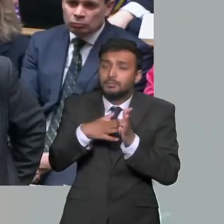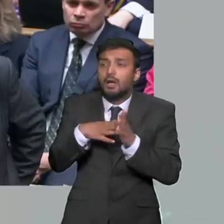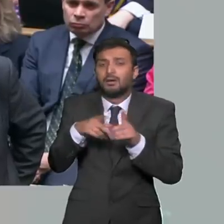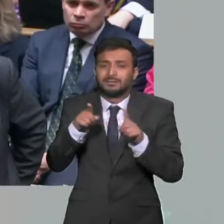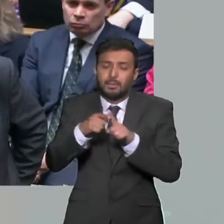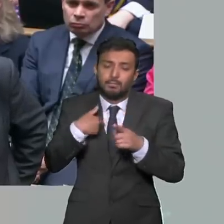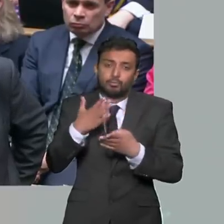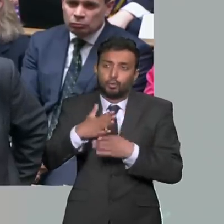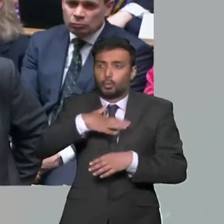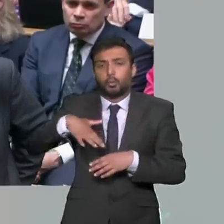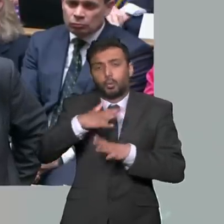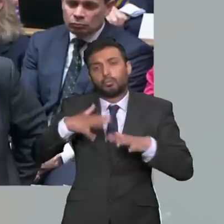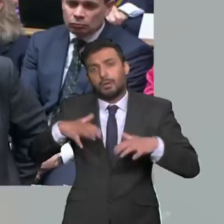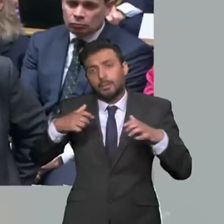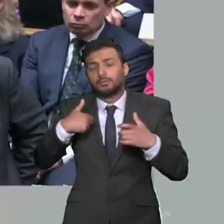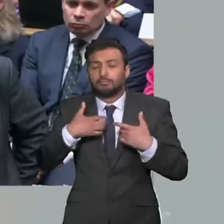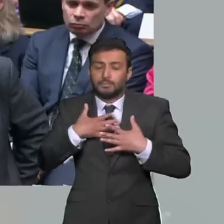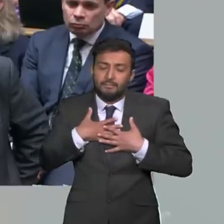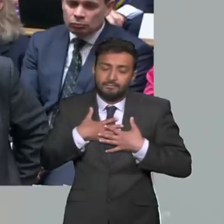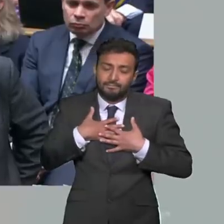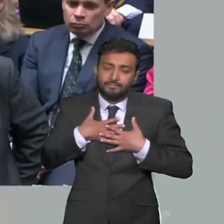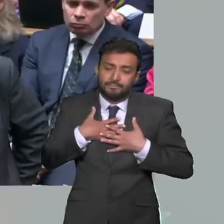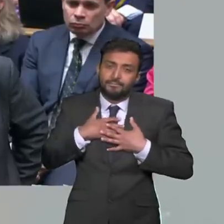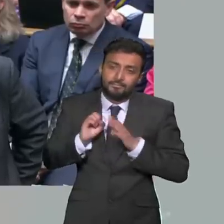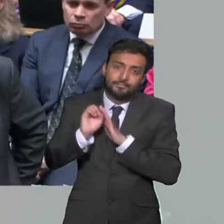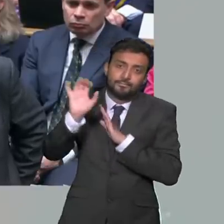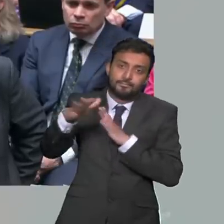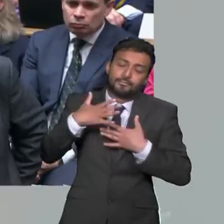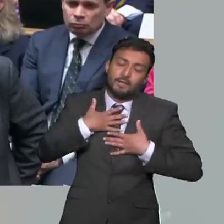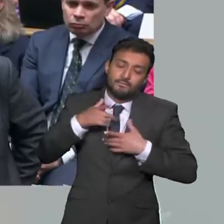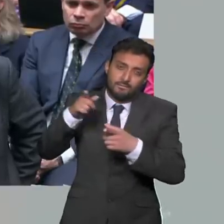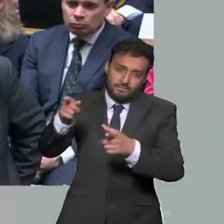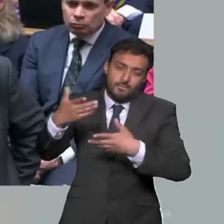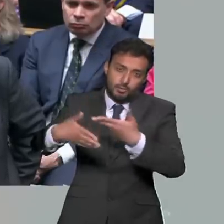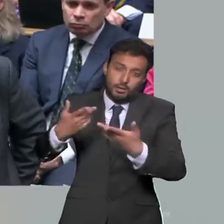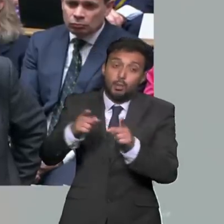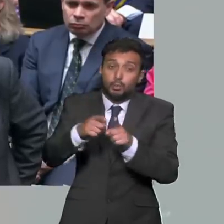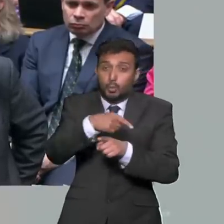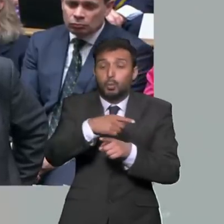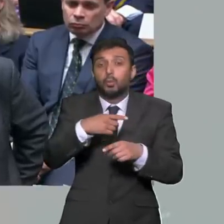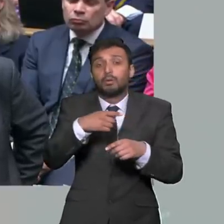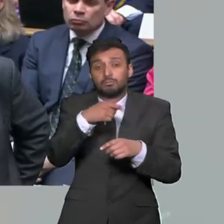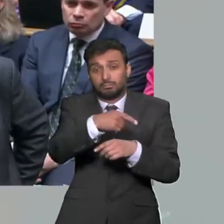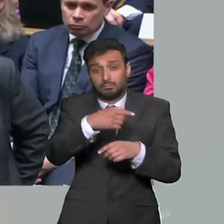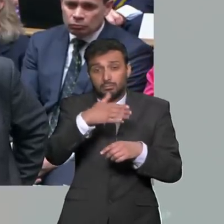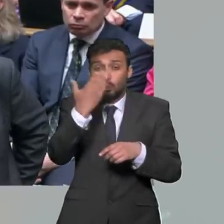and prayers to those in hospital? Will he also praise the teaching staff of both the primary and the high school, Wales